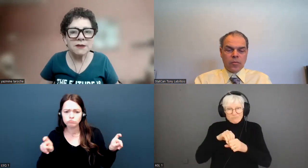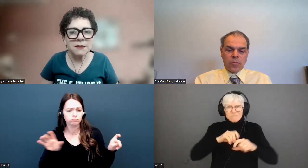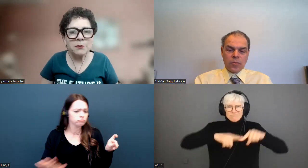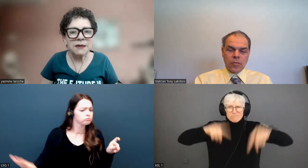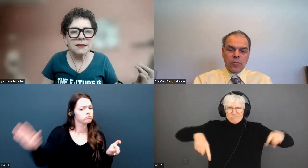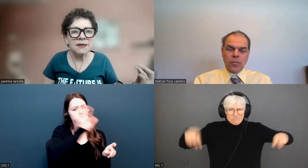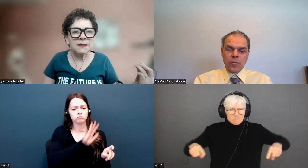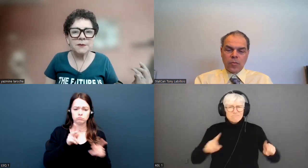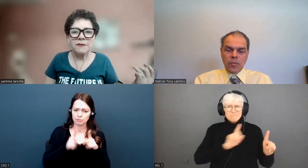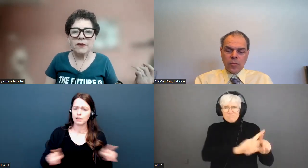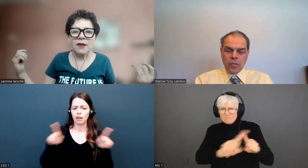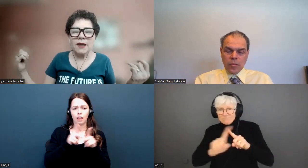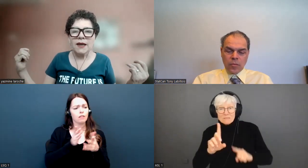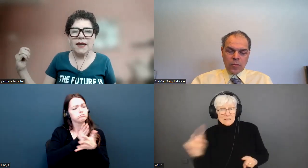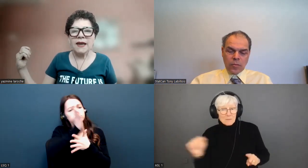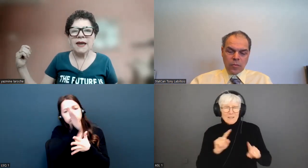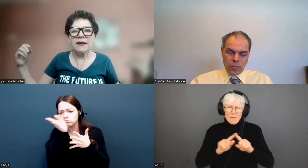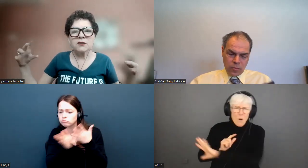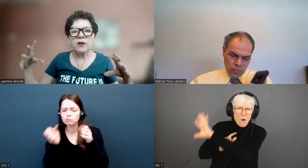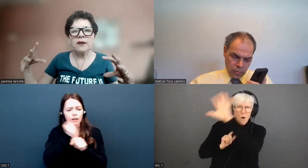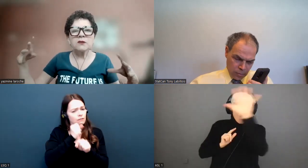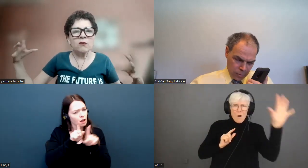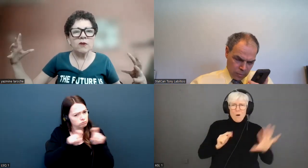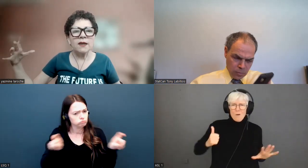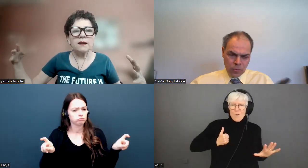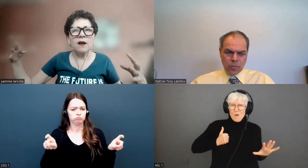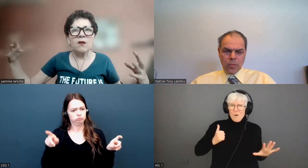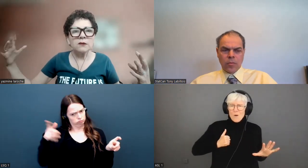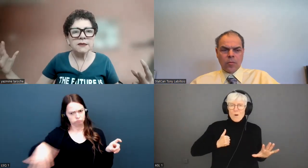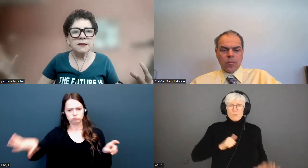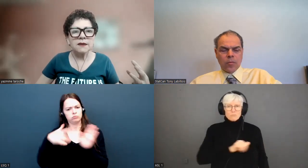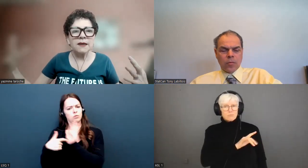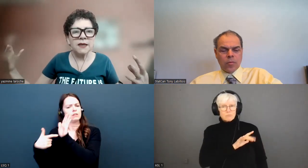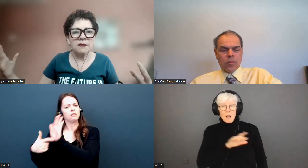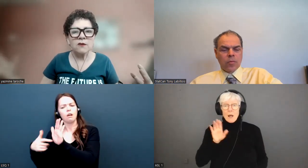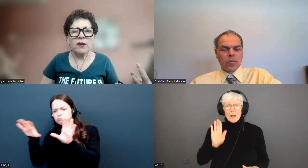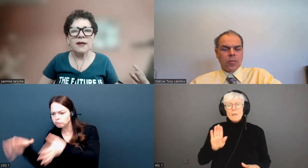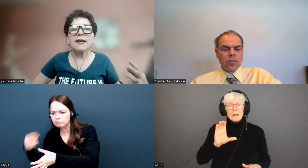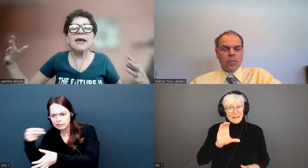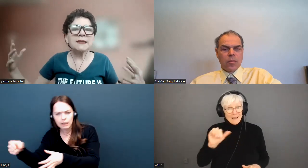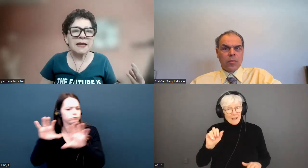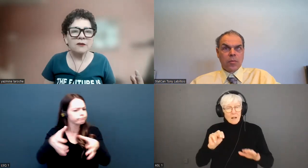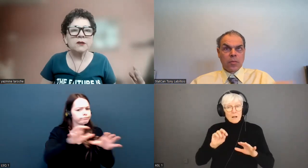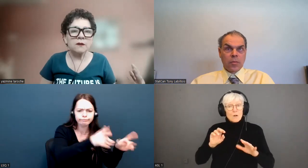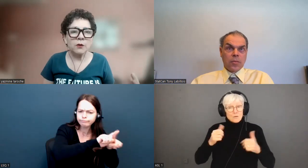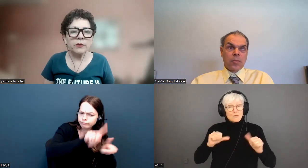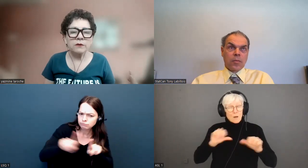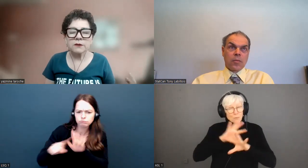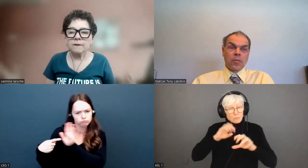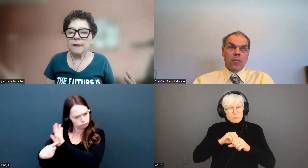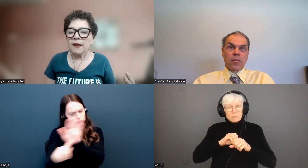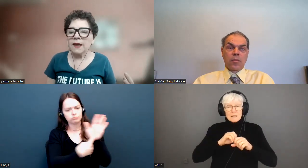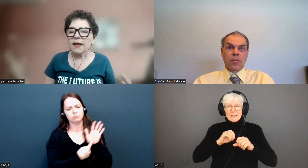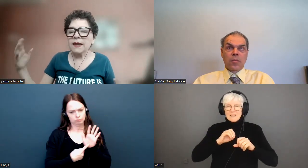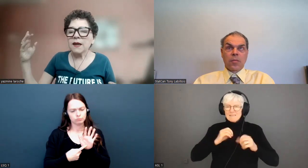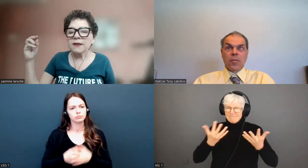disabilities it is trying to create a holistic and integrated and National approach and I